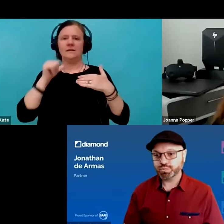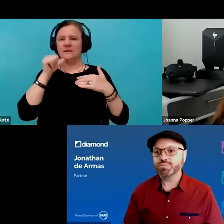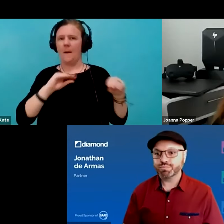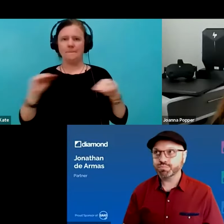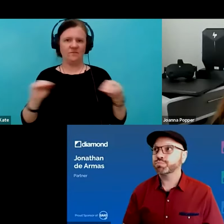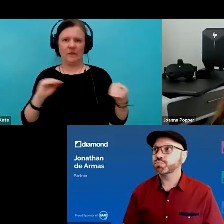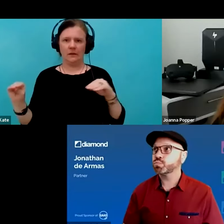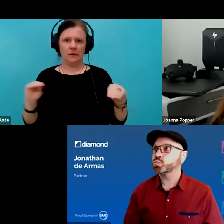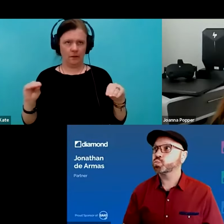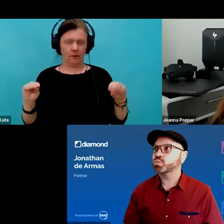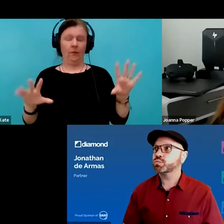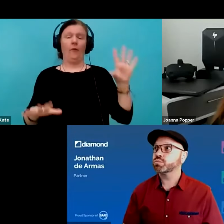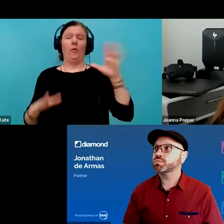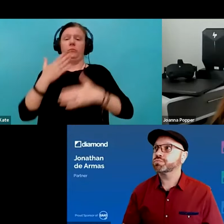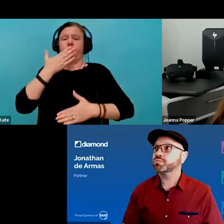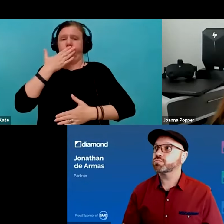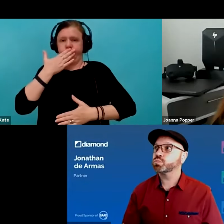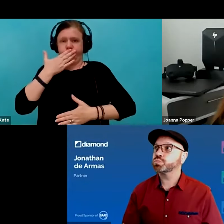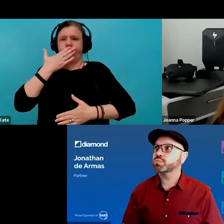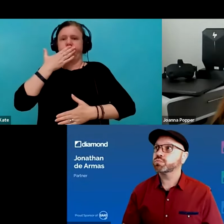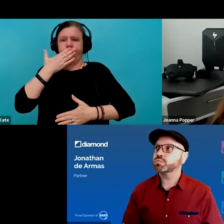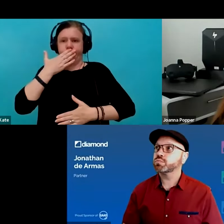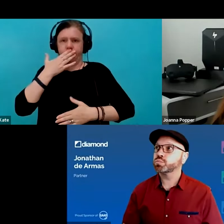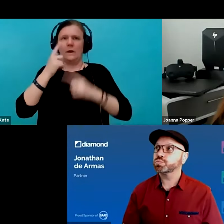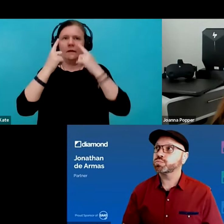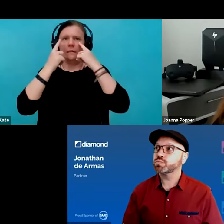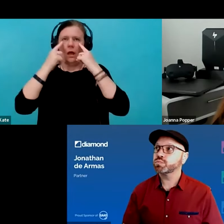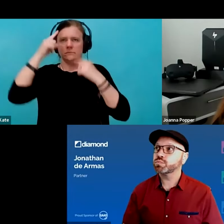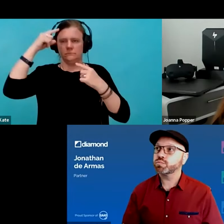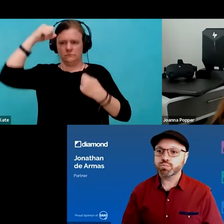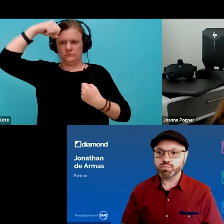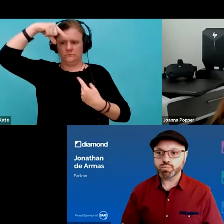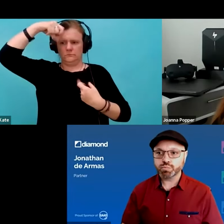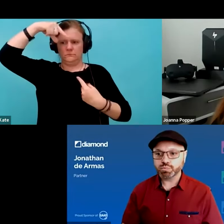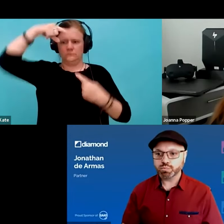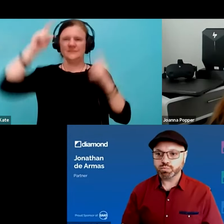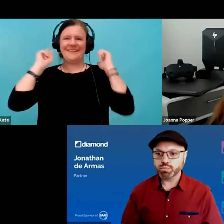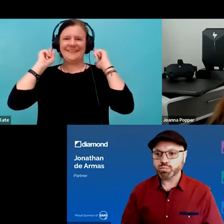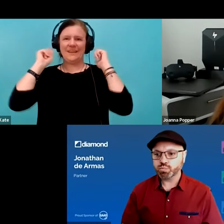Chadwick Turner: It's a discrepancy inter ocular discrepancy between what's in your ear and what's your eyes are seeing